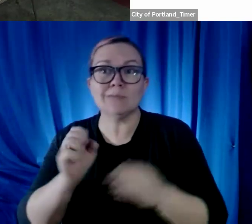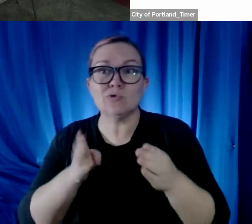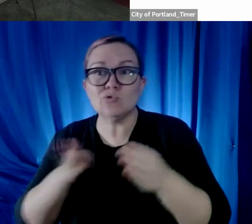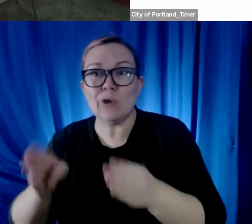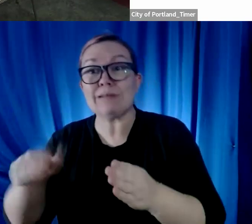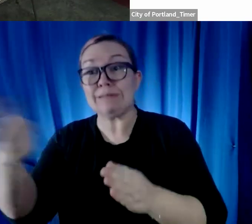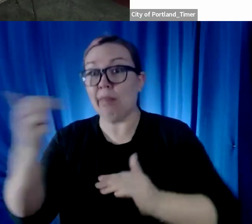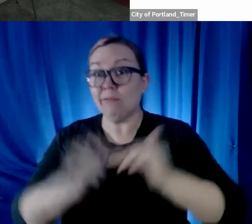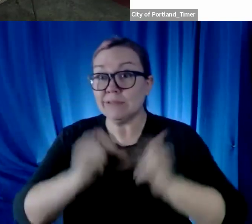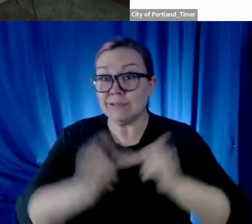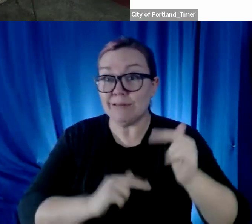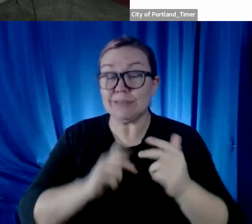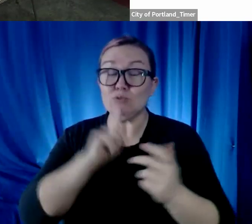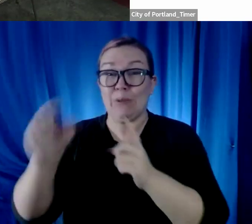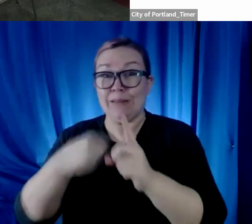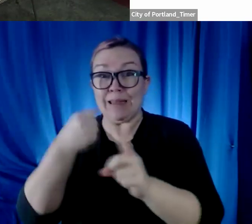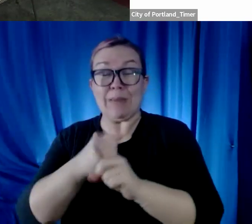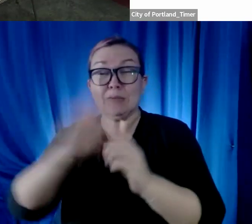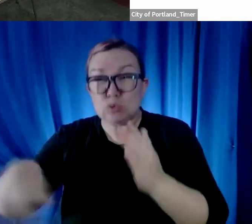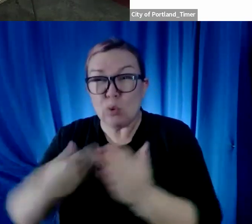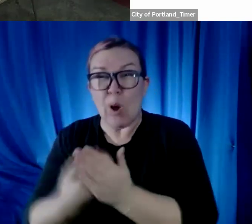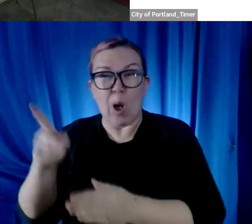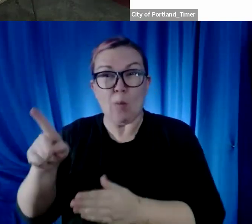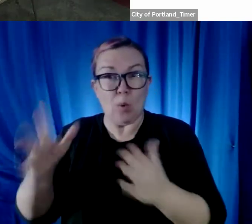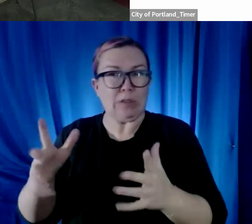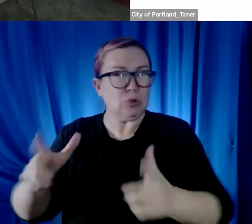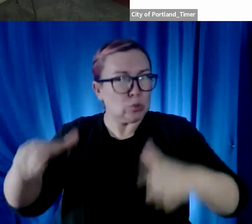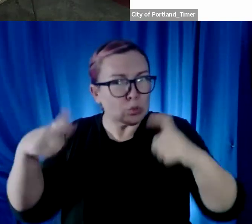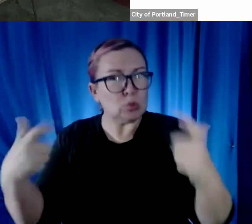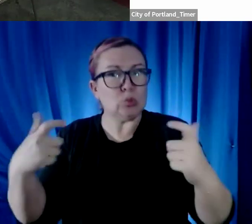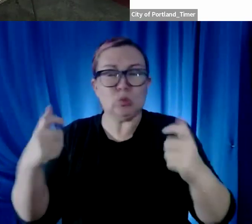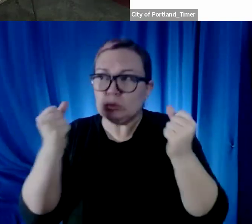The impacts to all Portlanders will be immense and hundreds of jobs will be lost.